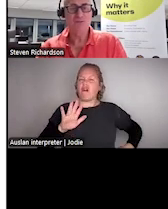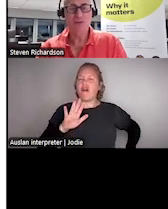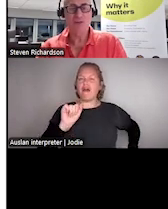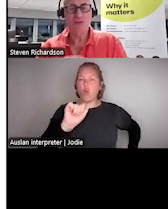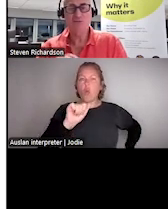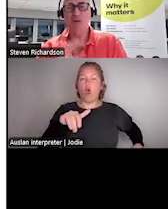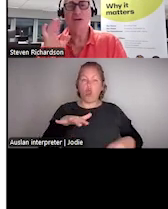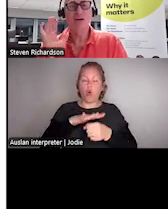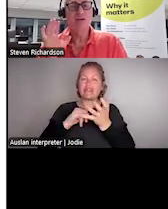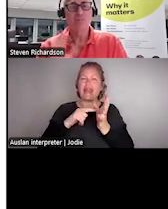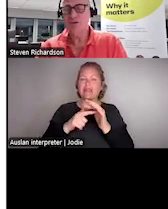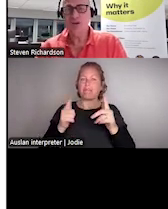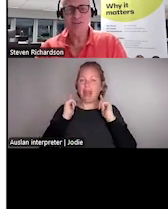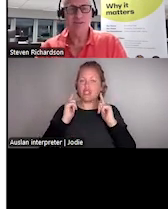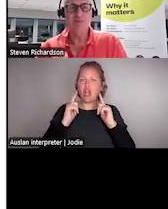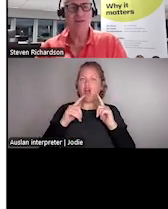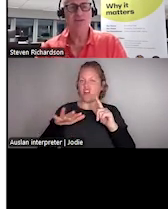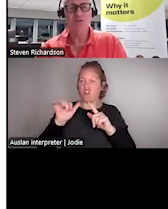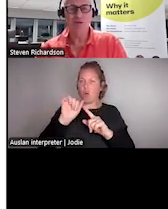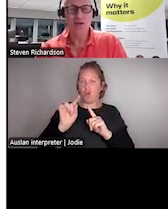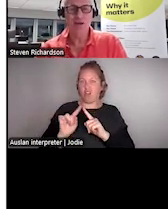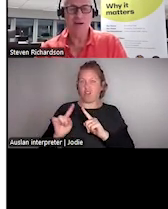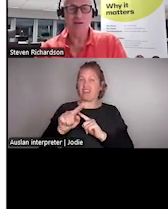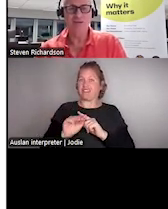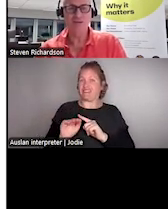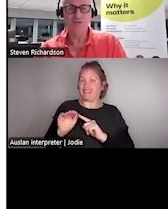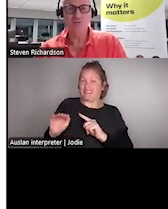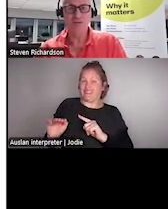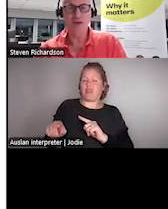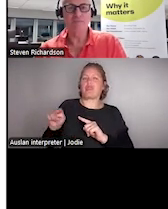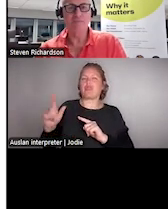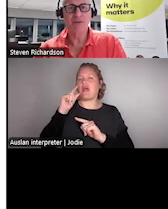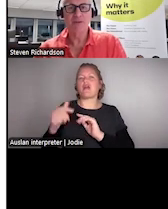state or territory. Reach out to them and they can certainly assist you with that.